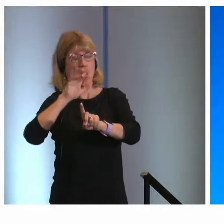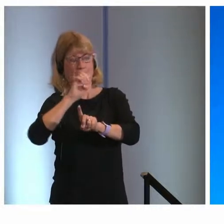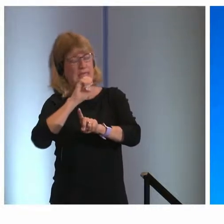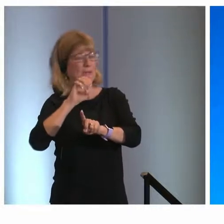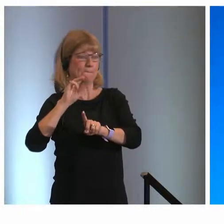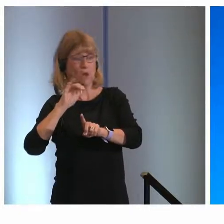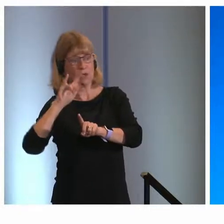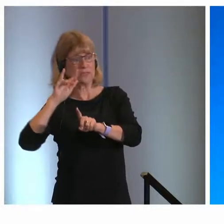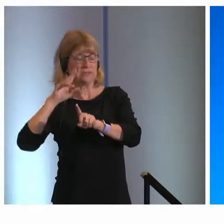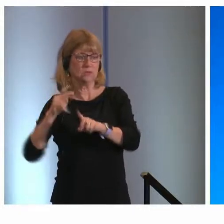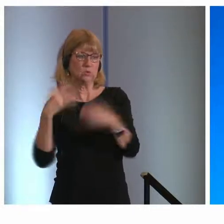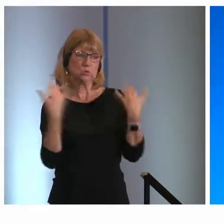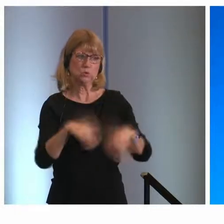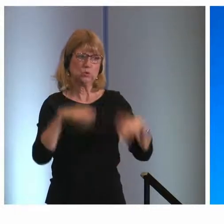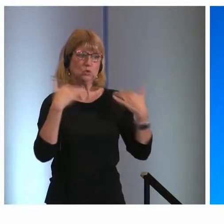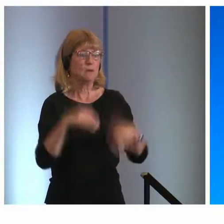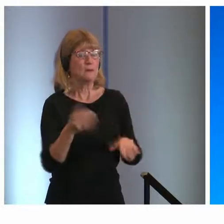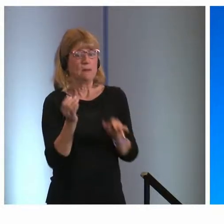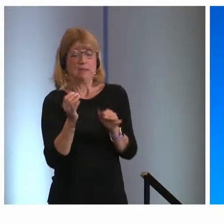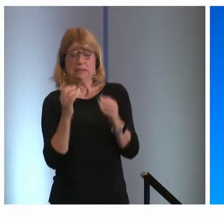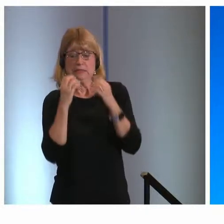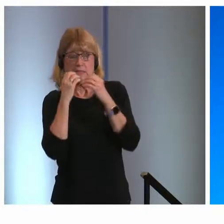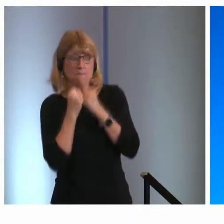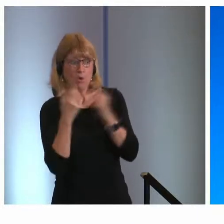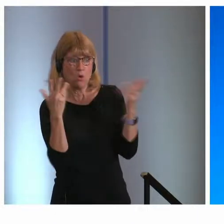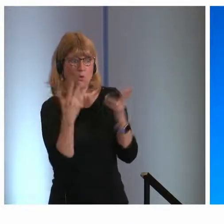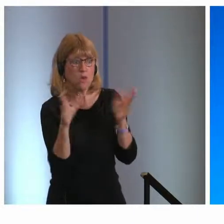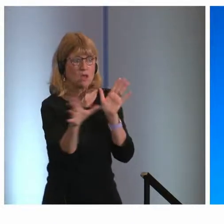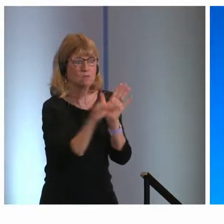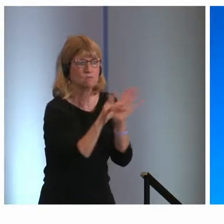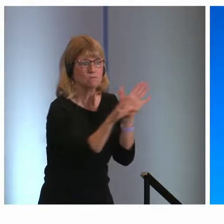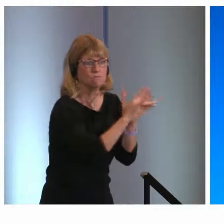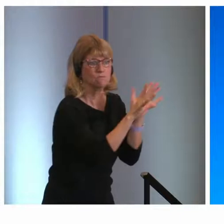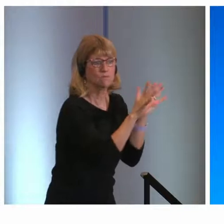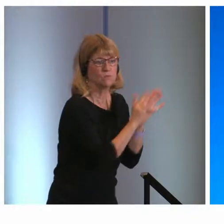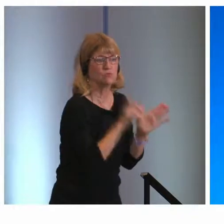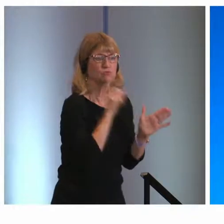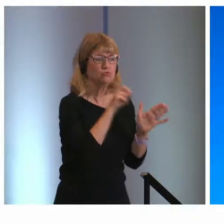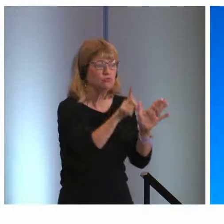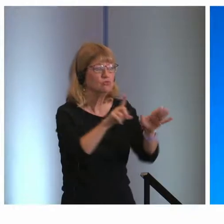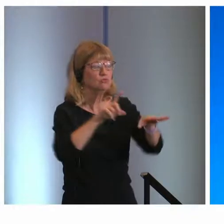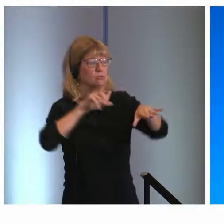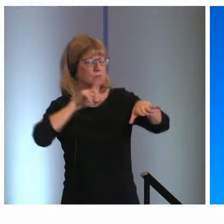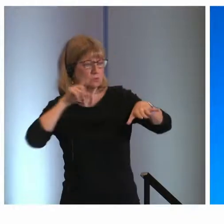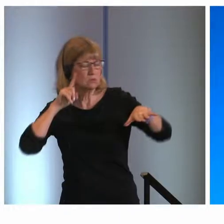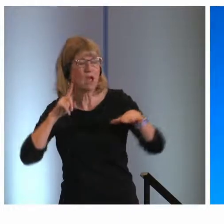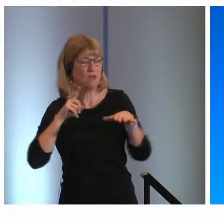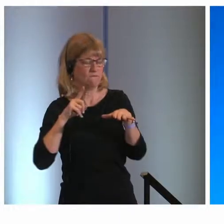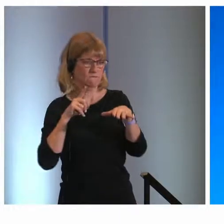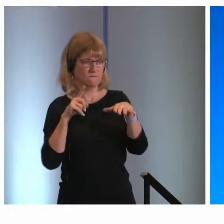was one of the -- the person that made this film happen; -- Tari Hartman Squire: Yeah -- Danny Woodburn: And get it